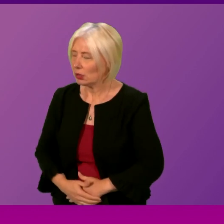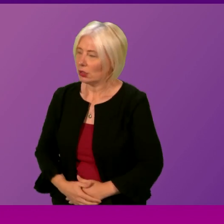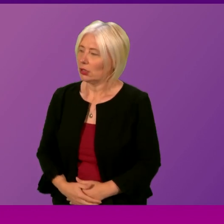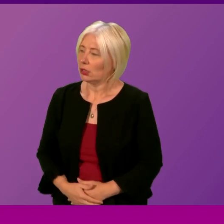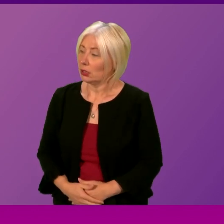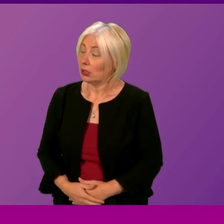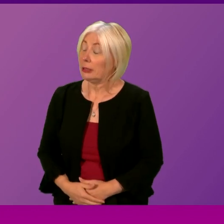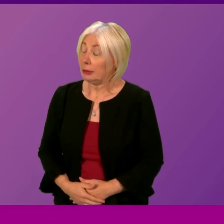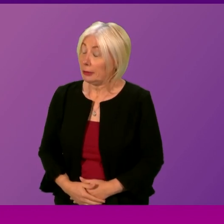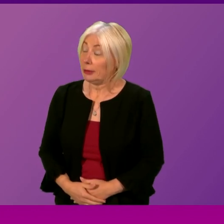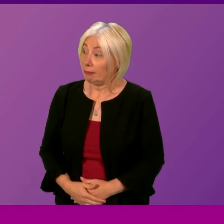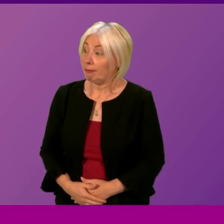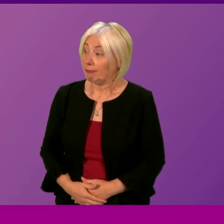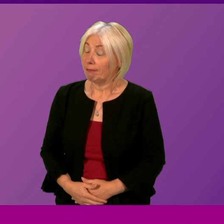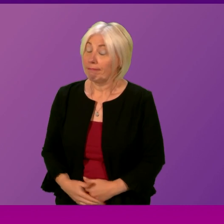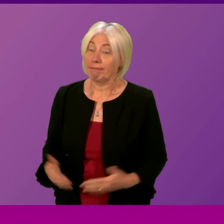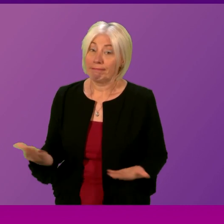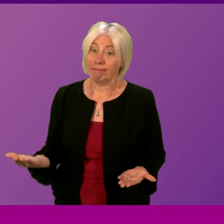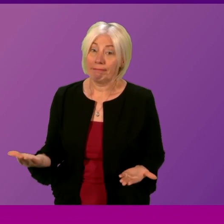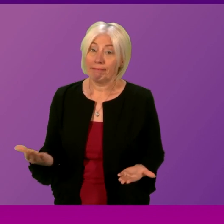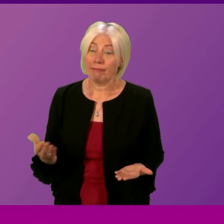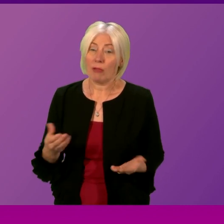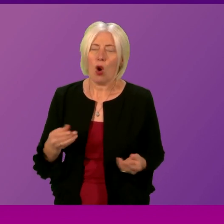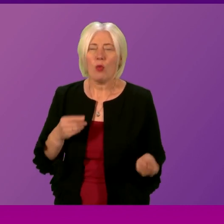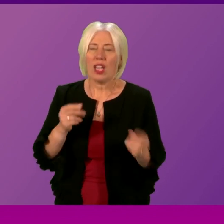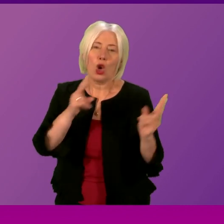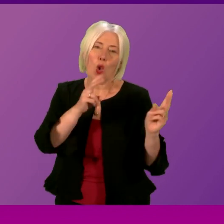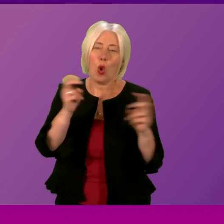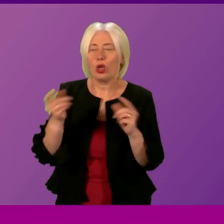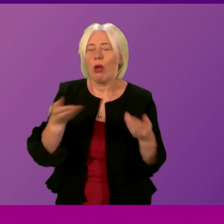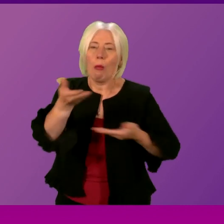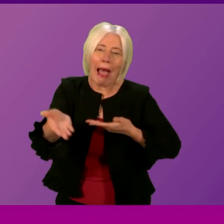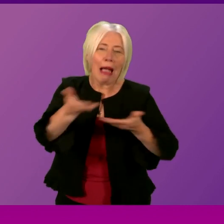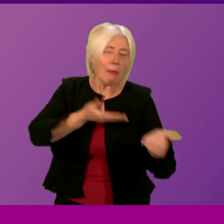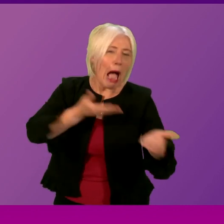We could trade quotations all day. I quote Toyota, which said: